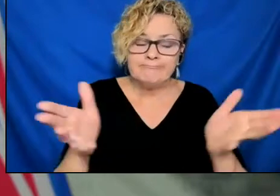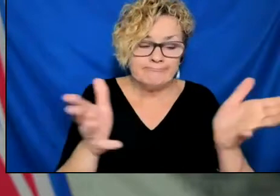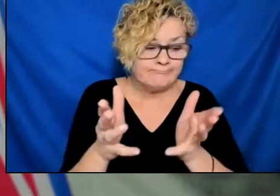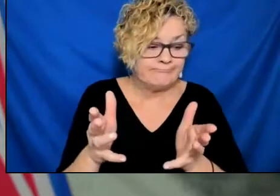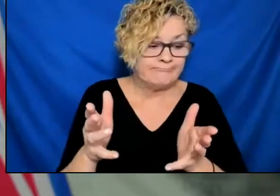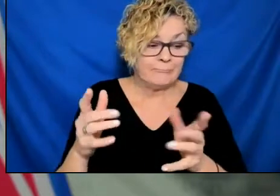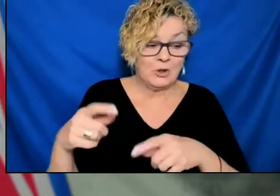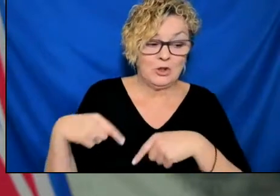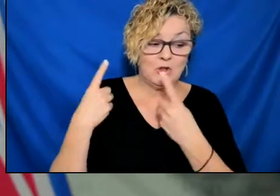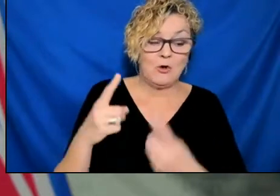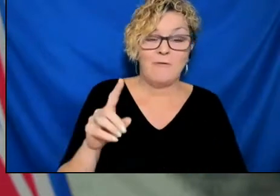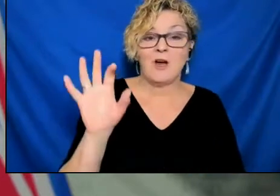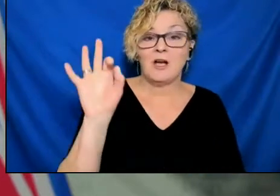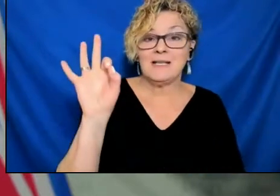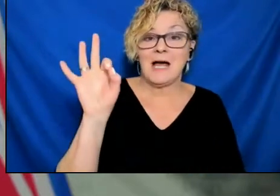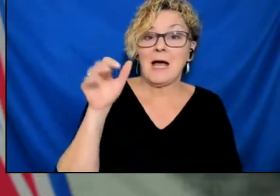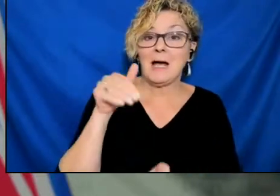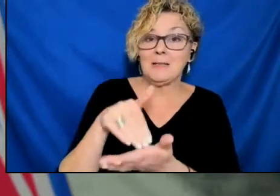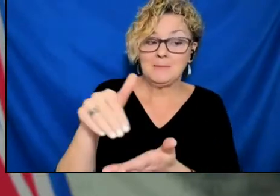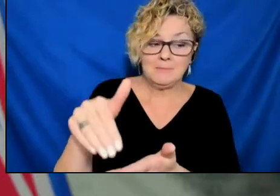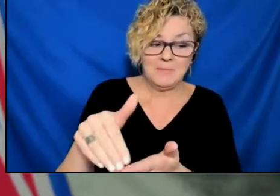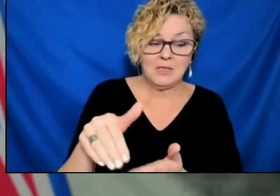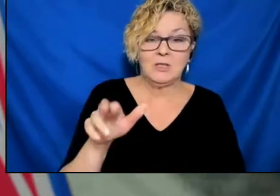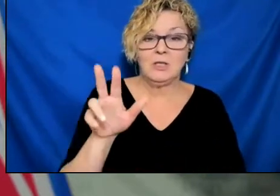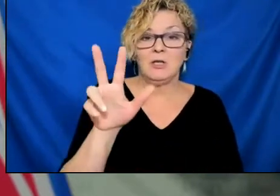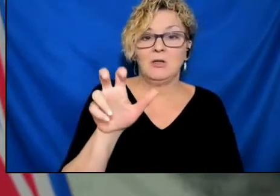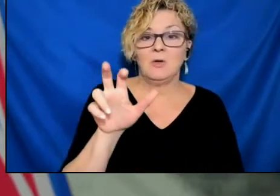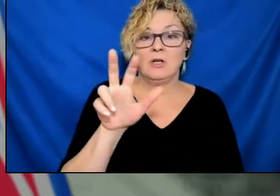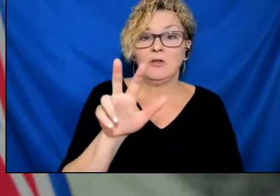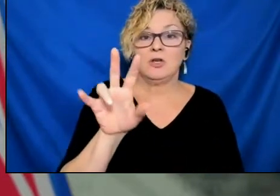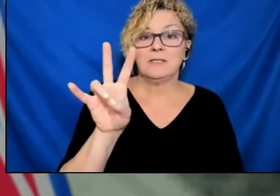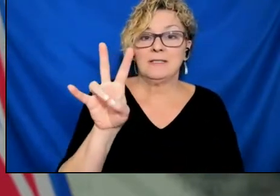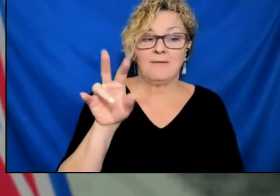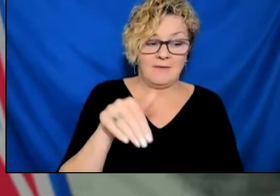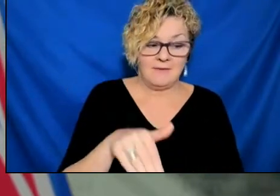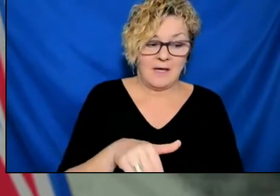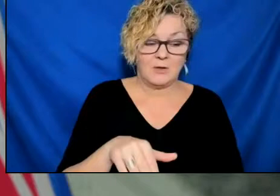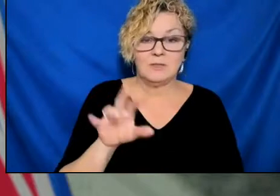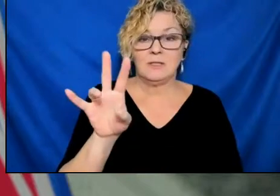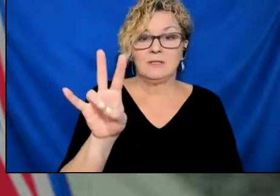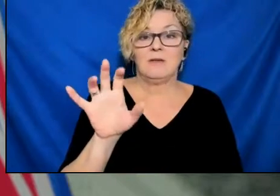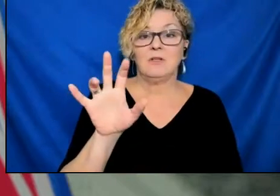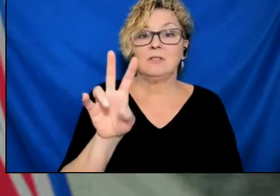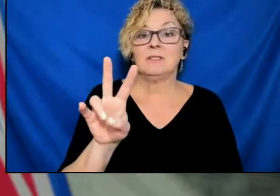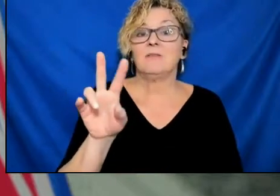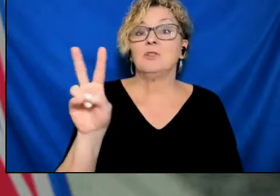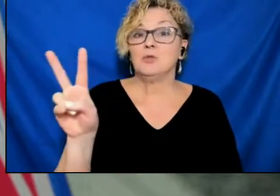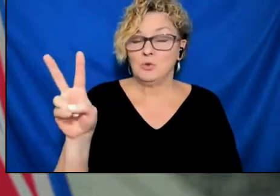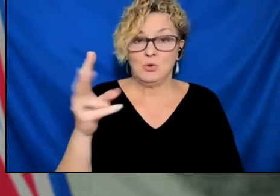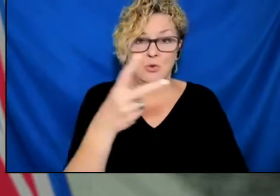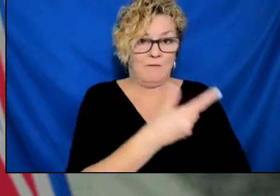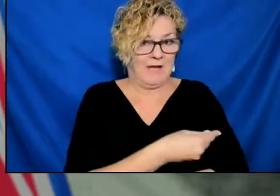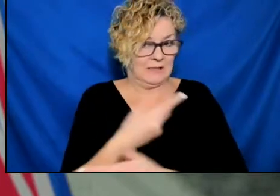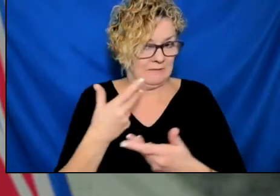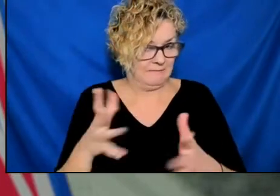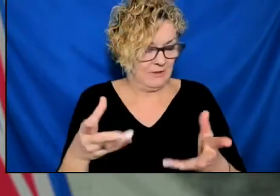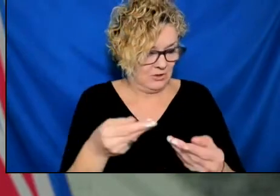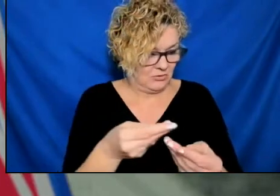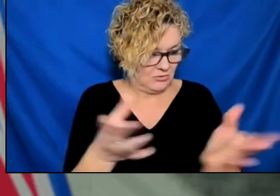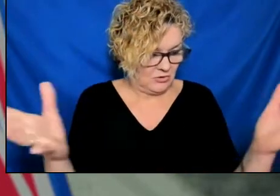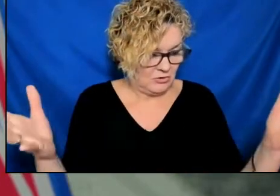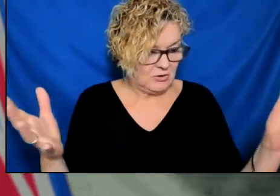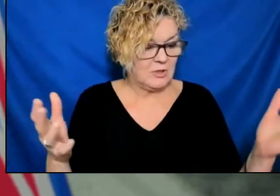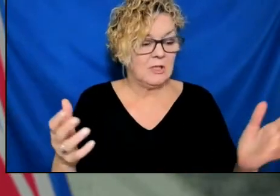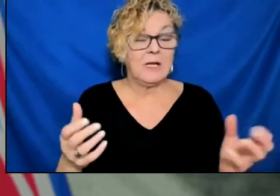campaign with 9,337,772 COVID-19